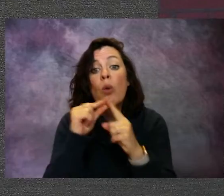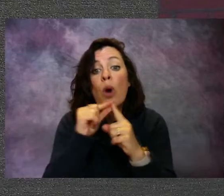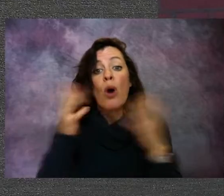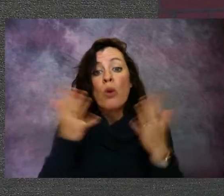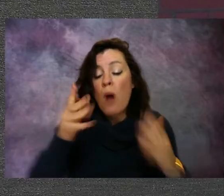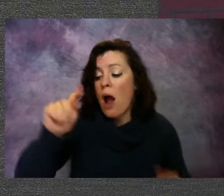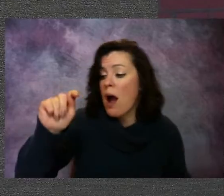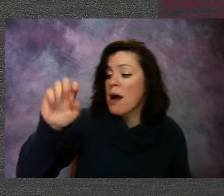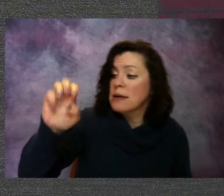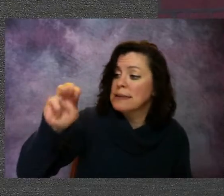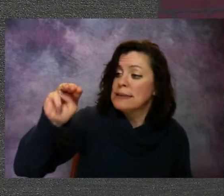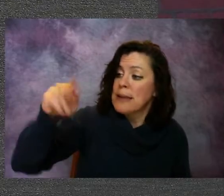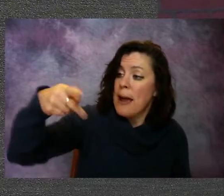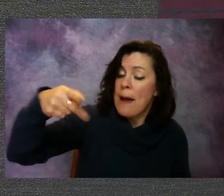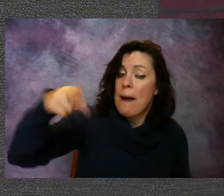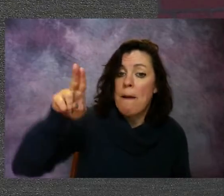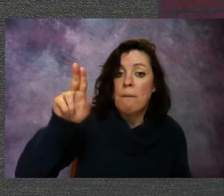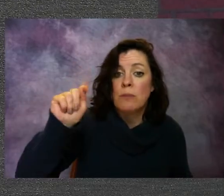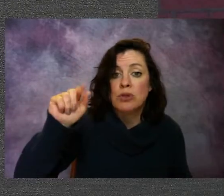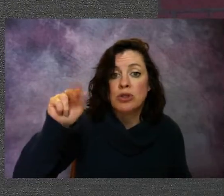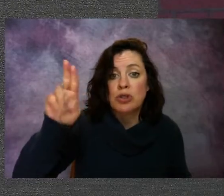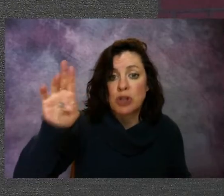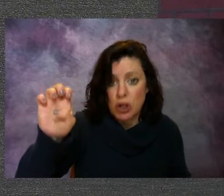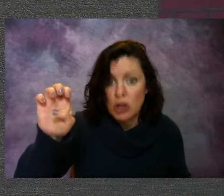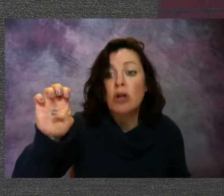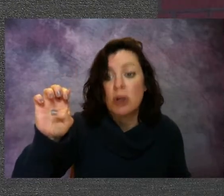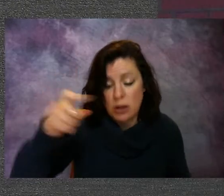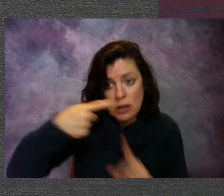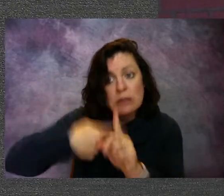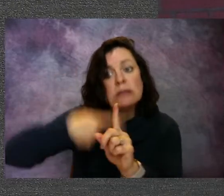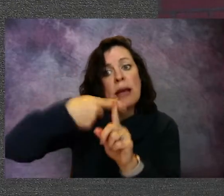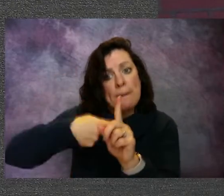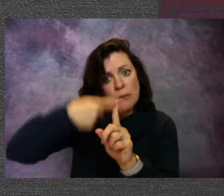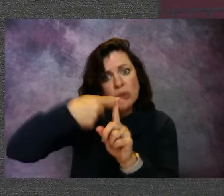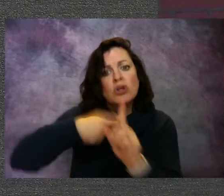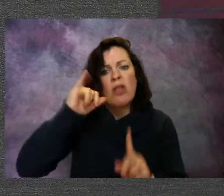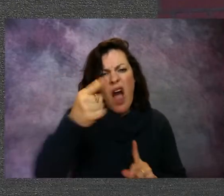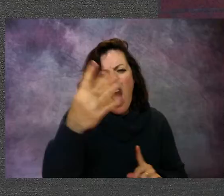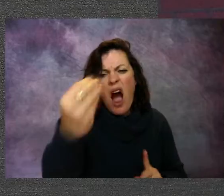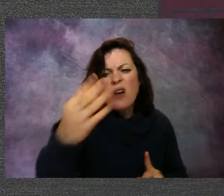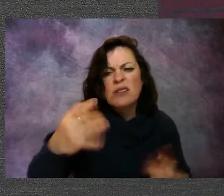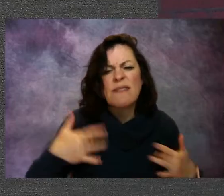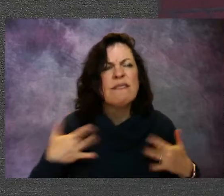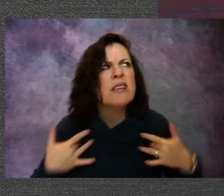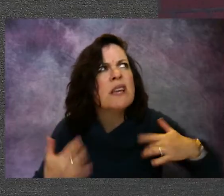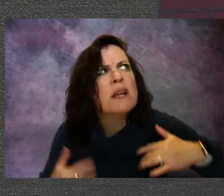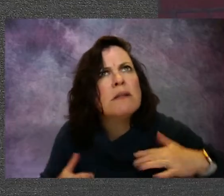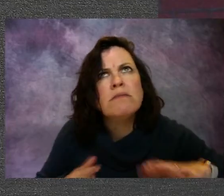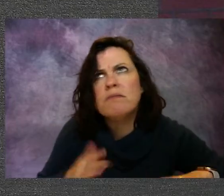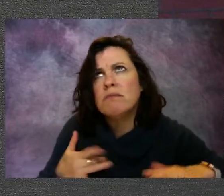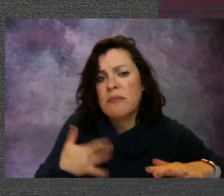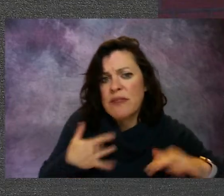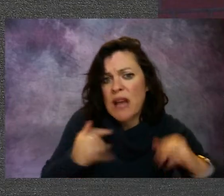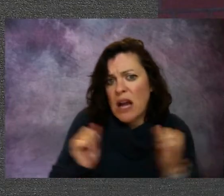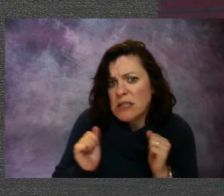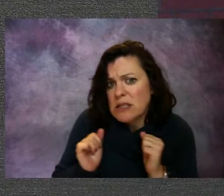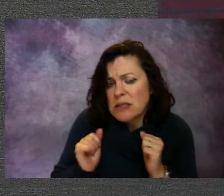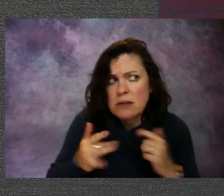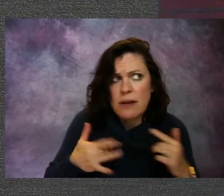So, temperature is how it feels outside. Is it hot outside or is it cold outside? So, we're gonna read this story today,